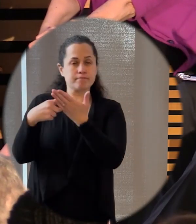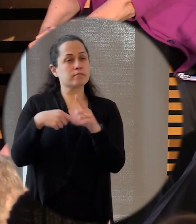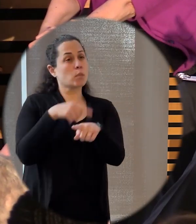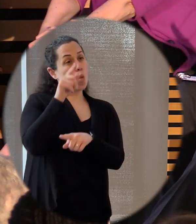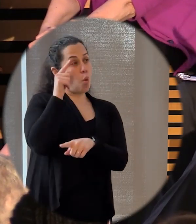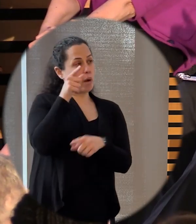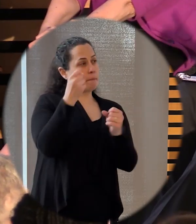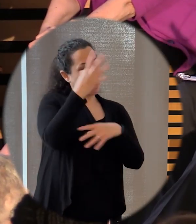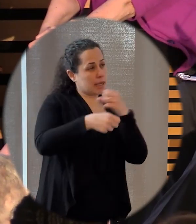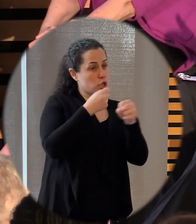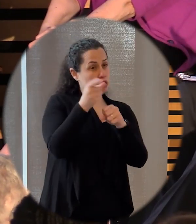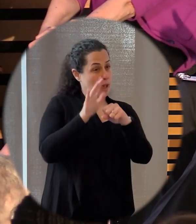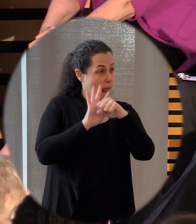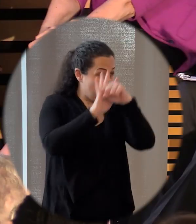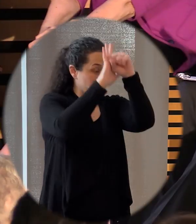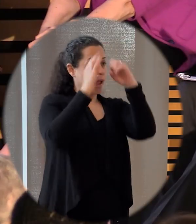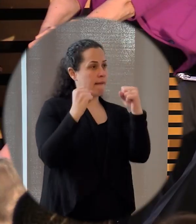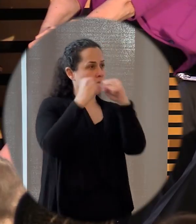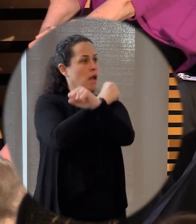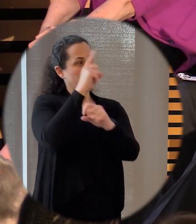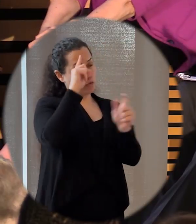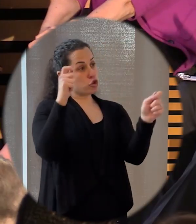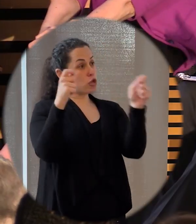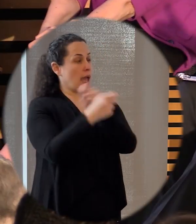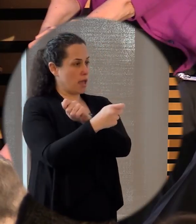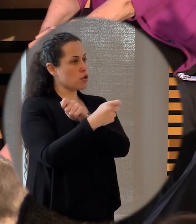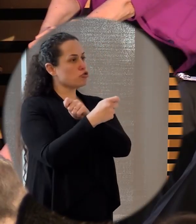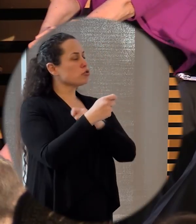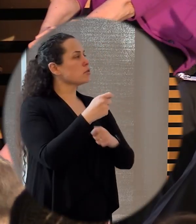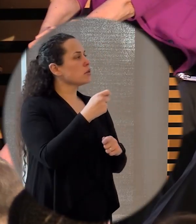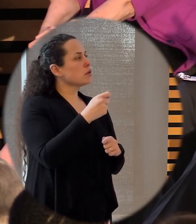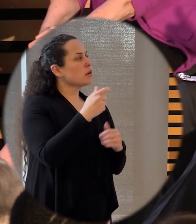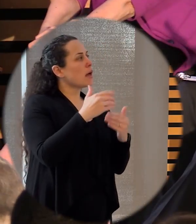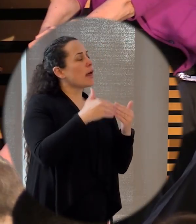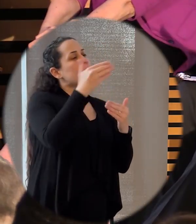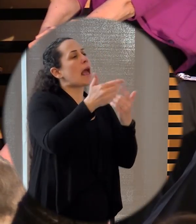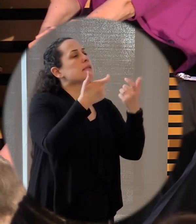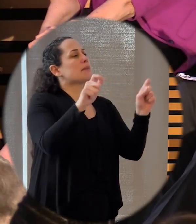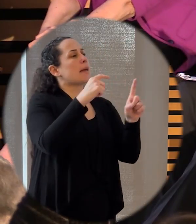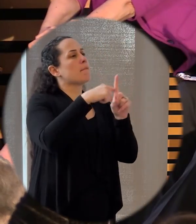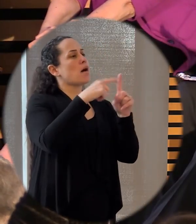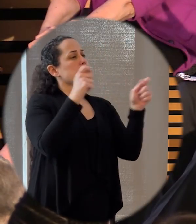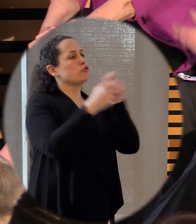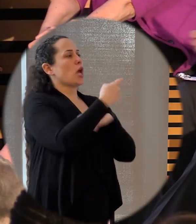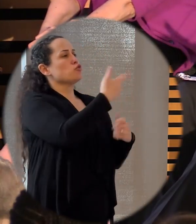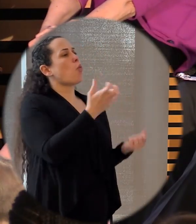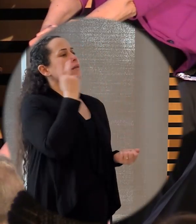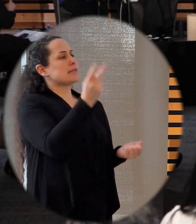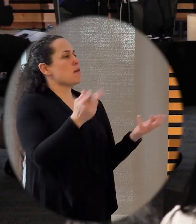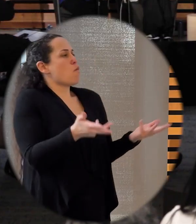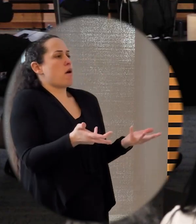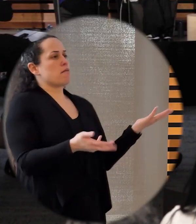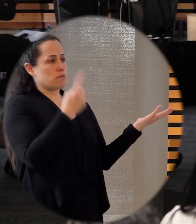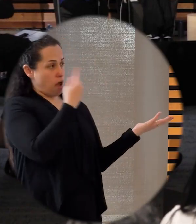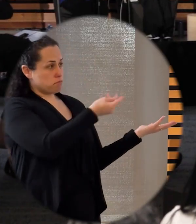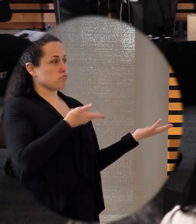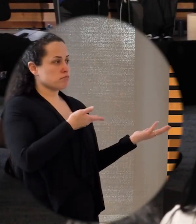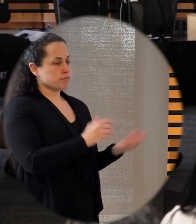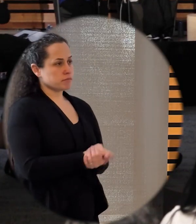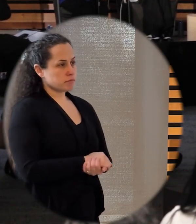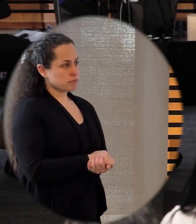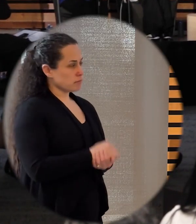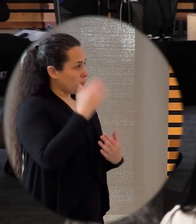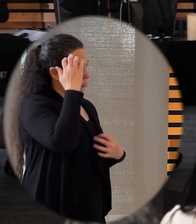years advocating and fighting for change, the next big positive change you would see would be what?